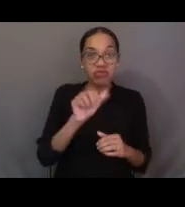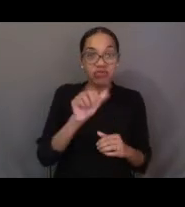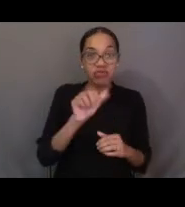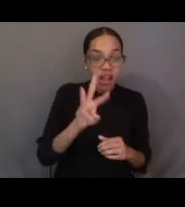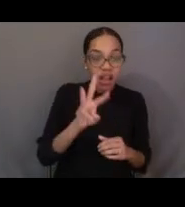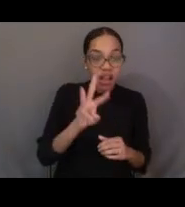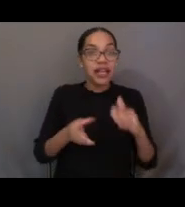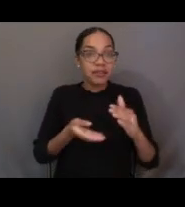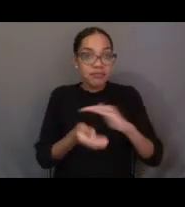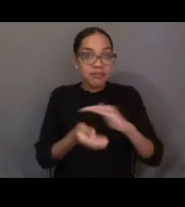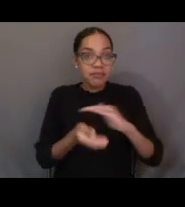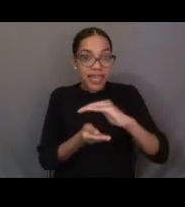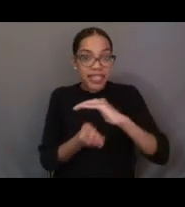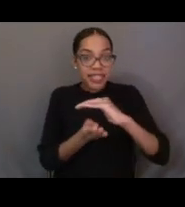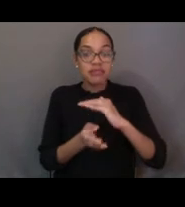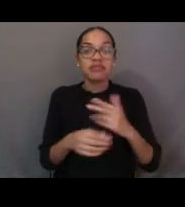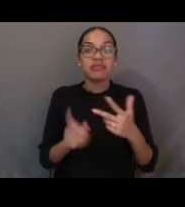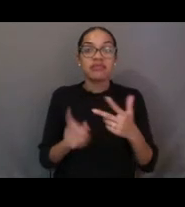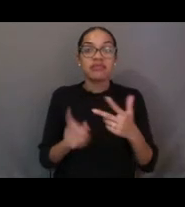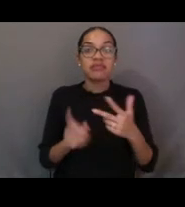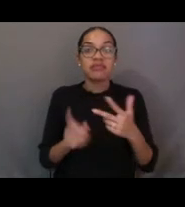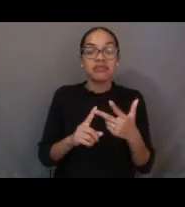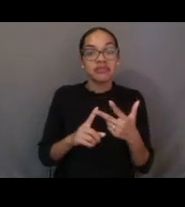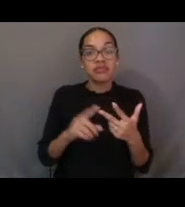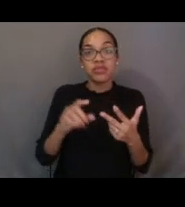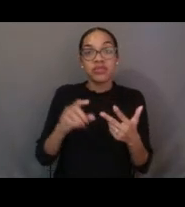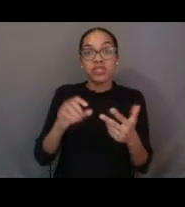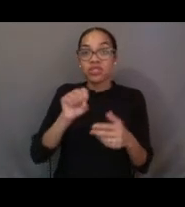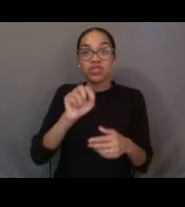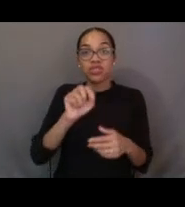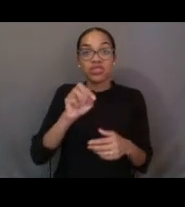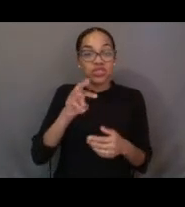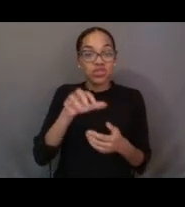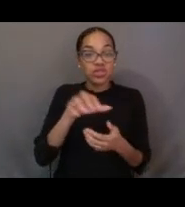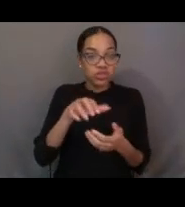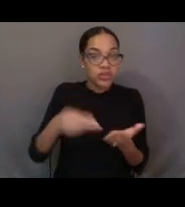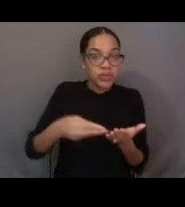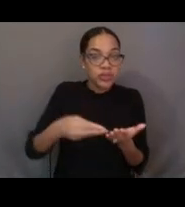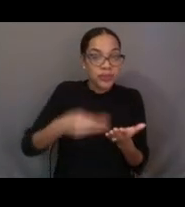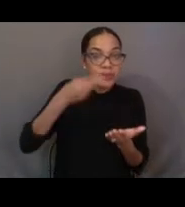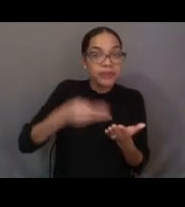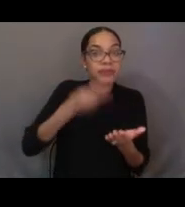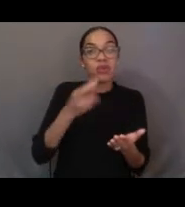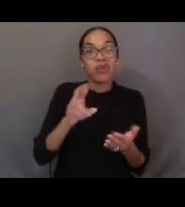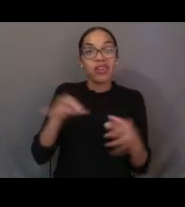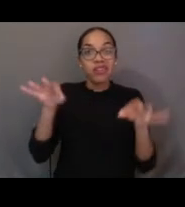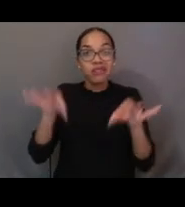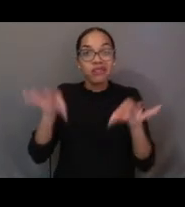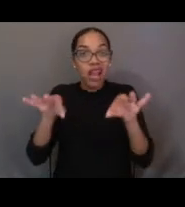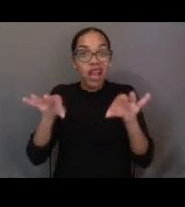A lot of people eat them in oyster stew, or fried oysters. We can eat them in many different ways,